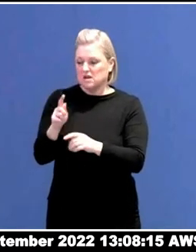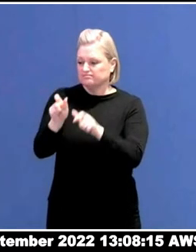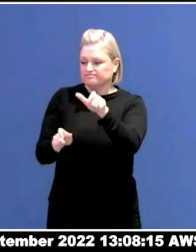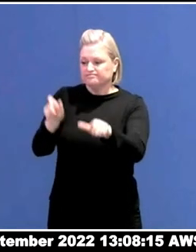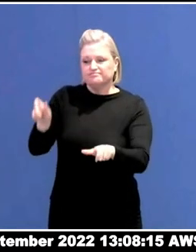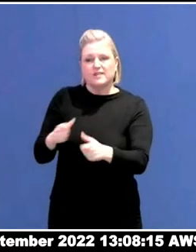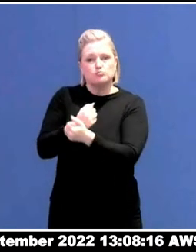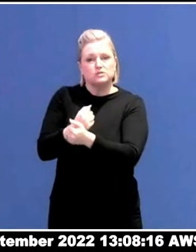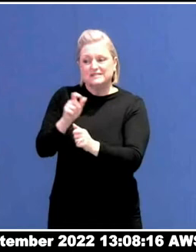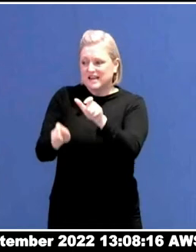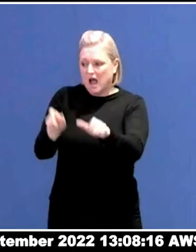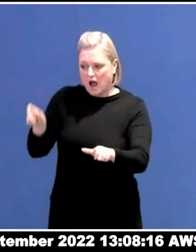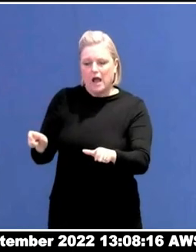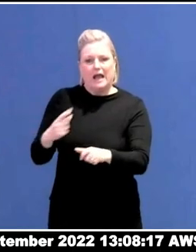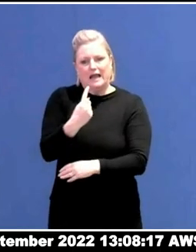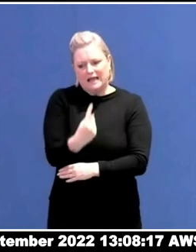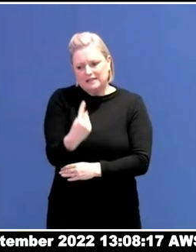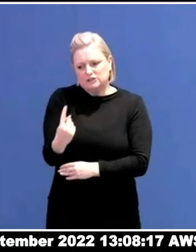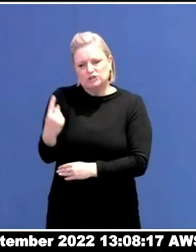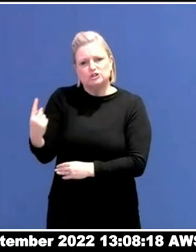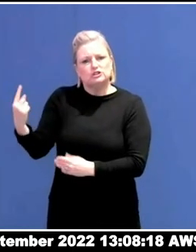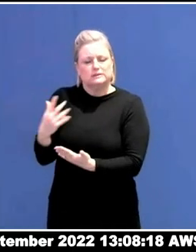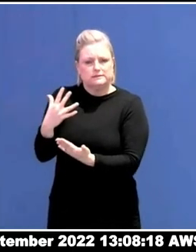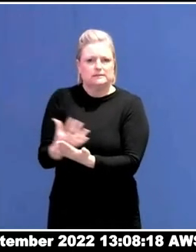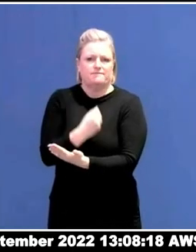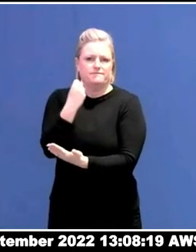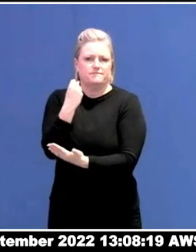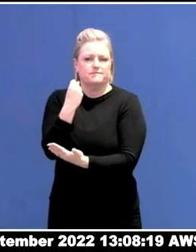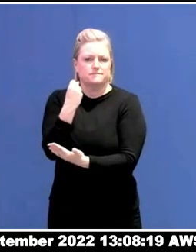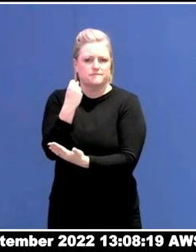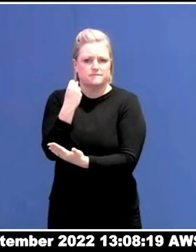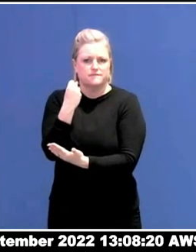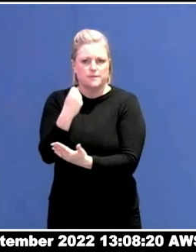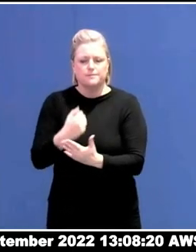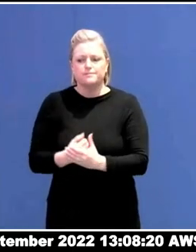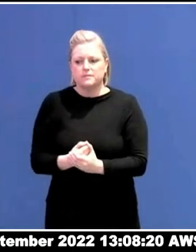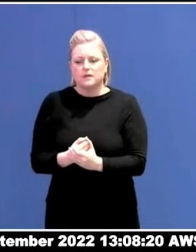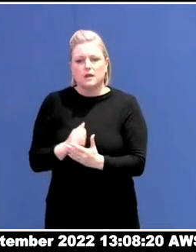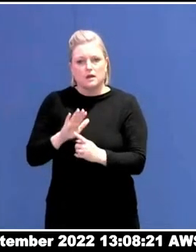And what we would want in a prison that is rights-respecting and provides humane